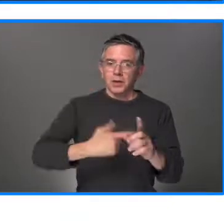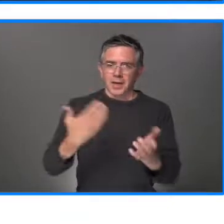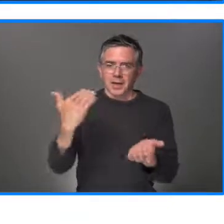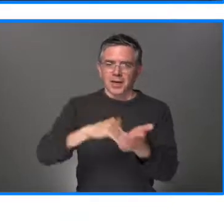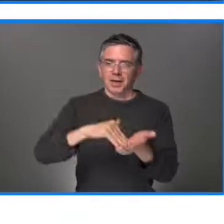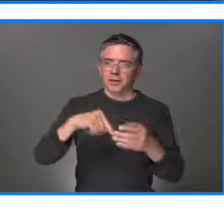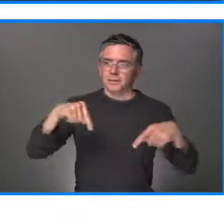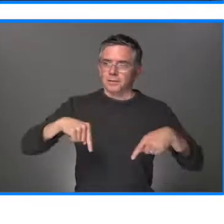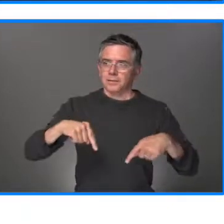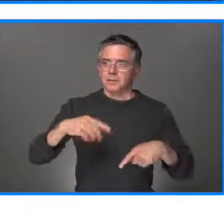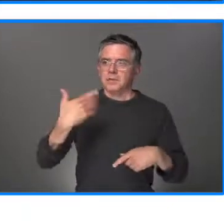Thank you, and good night.